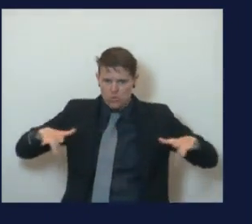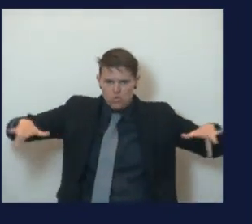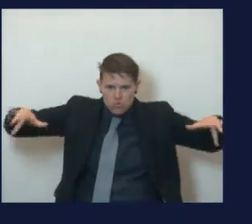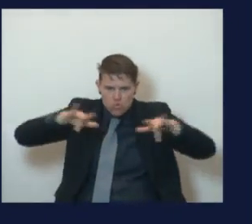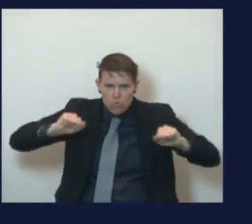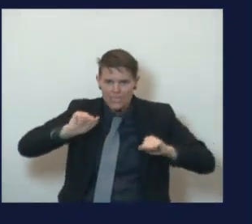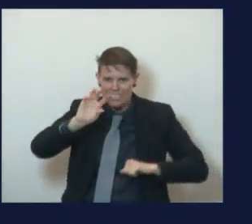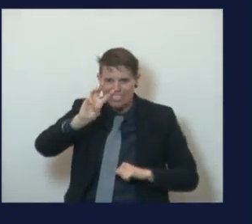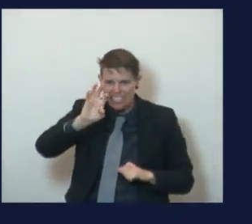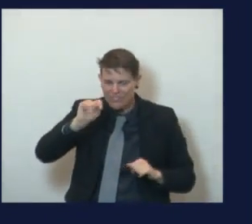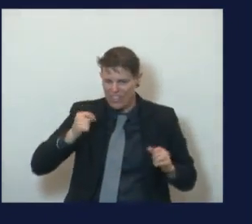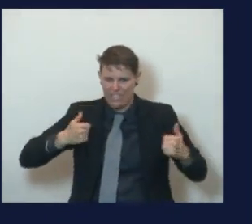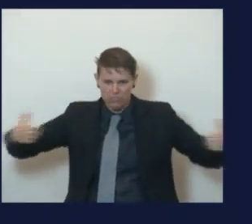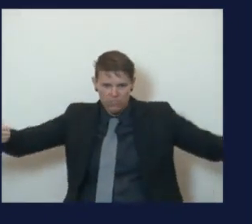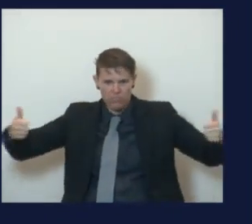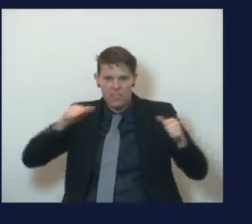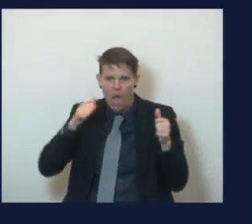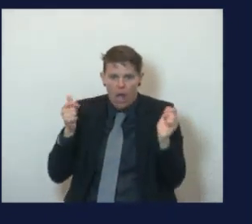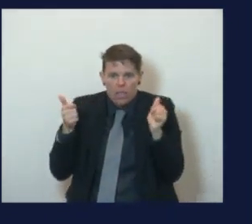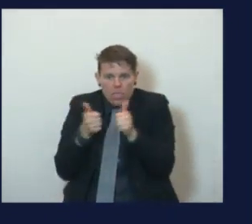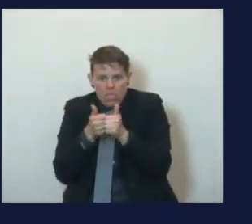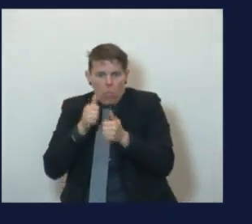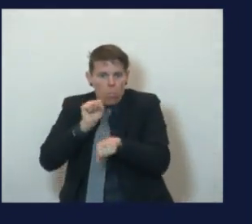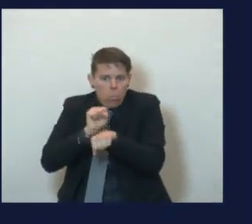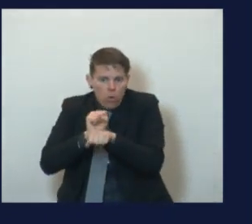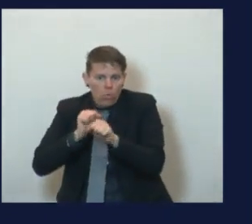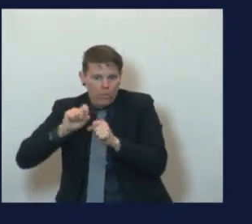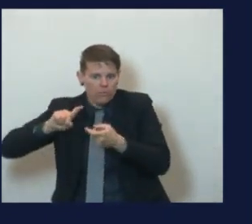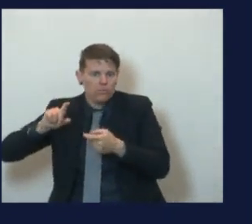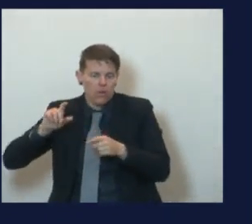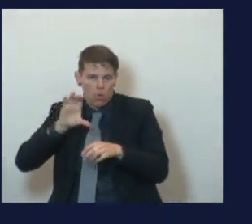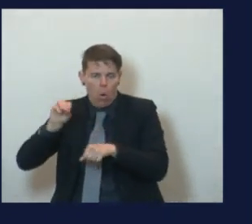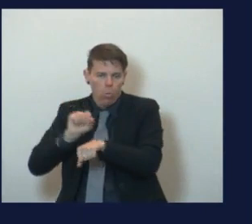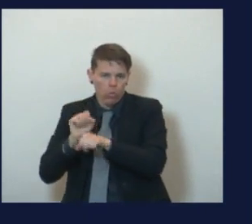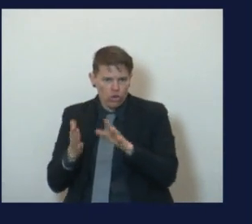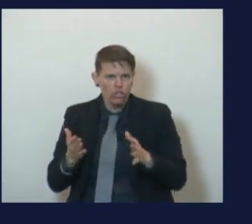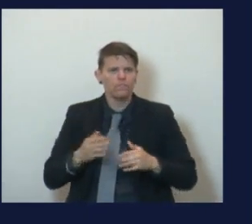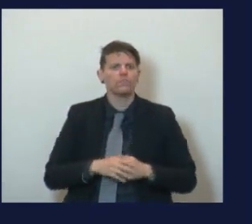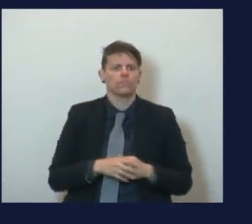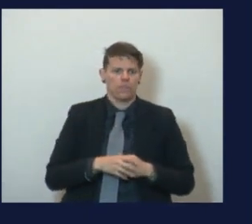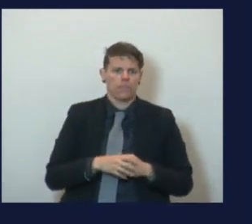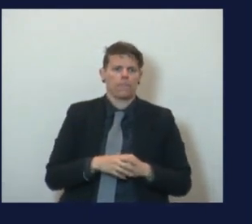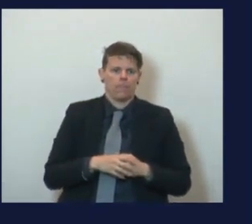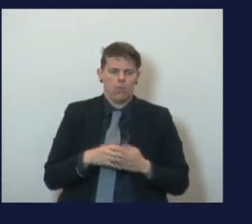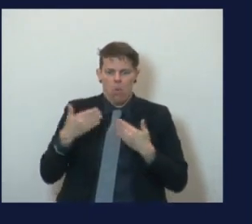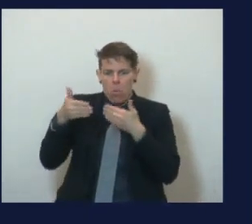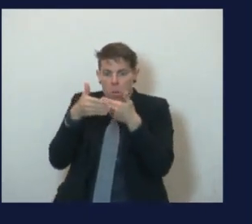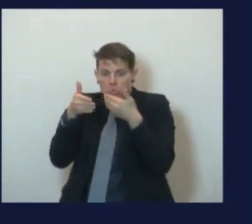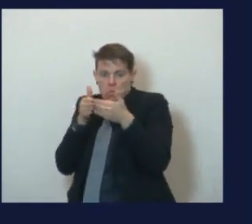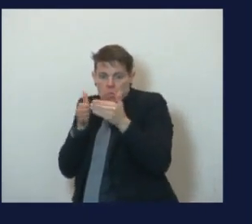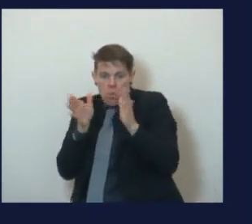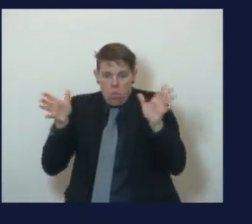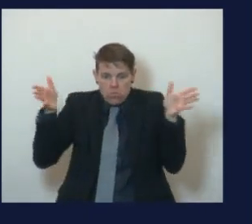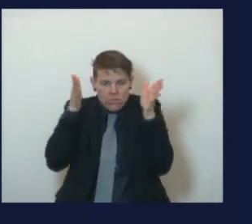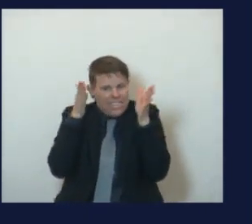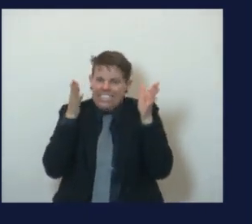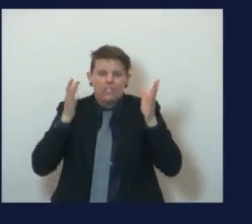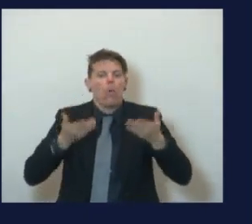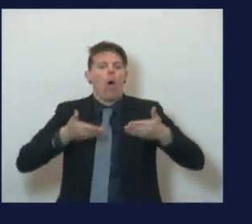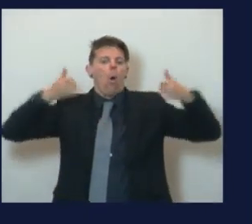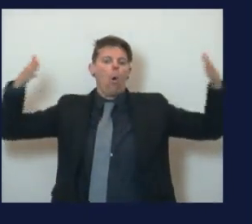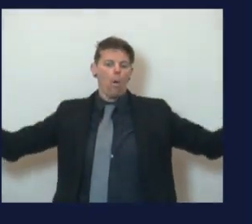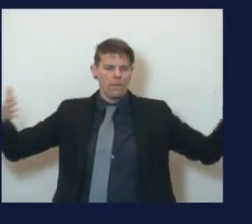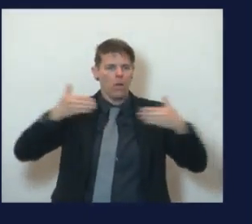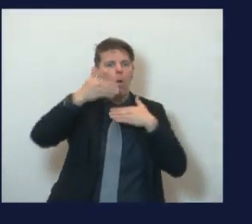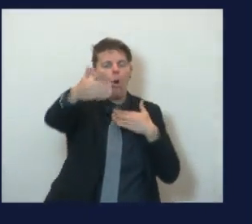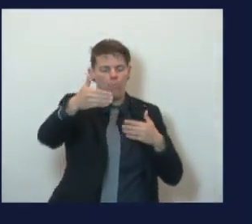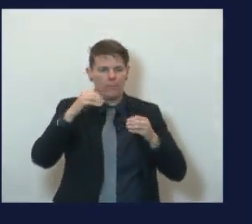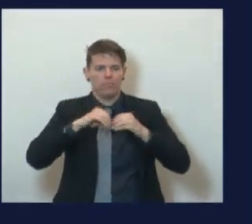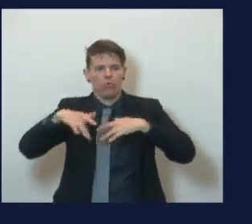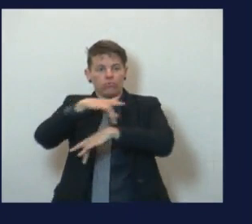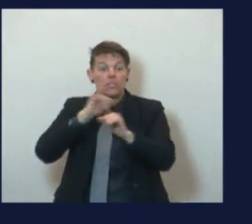IF YOU CAN’T, YOU NEED TO ARRANGE YOUR WORKPLACE TO PROVIDE FOR SIX FEET DISTANCING BETWEEN THE INDIVIDUALS WHO WORK THERE.